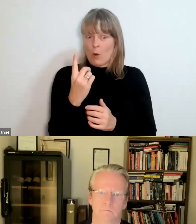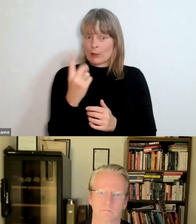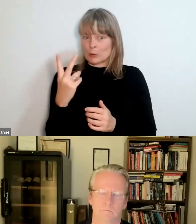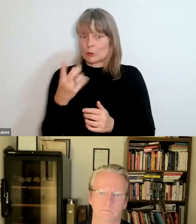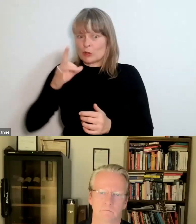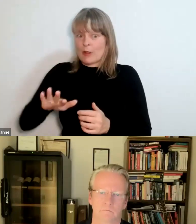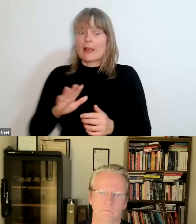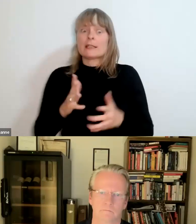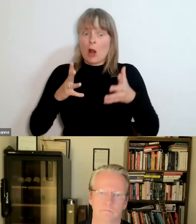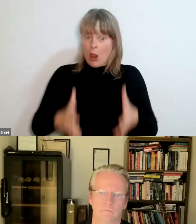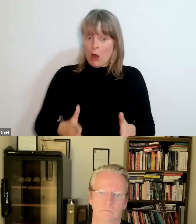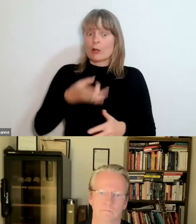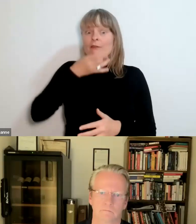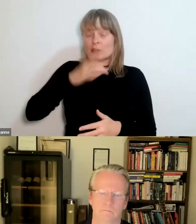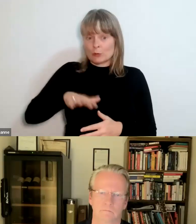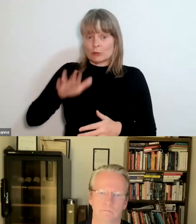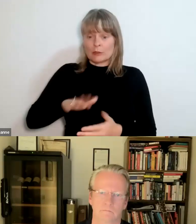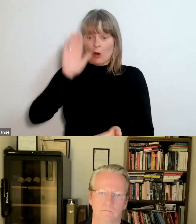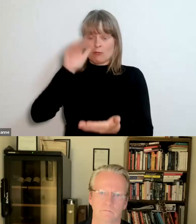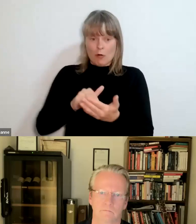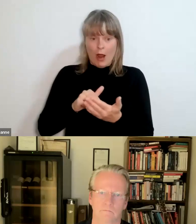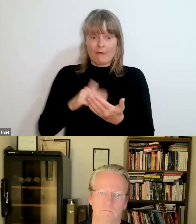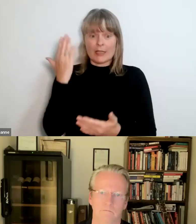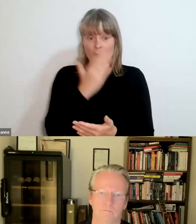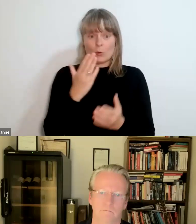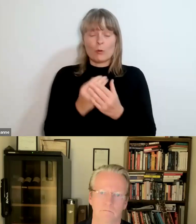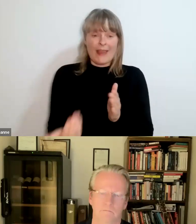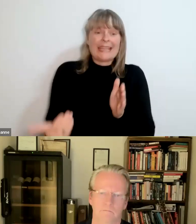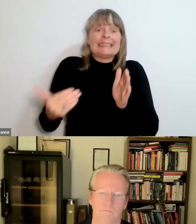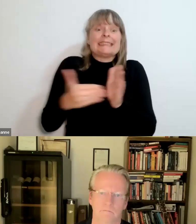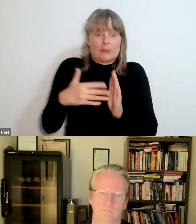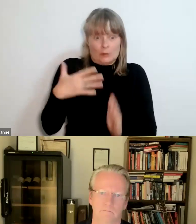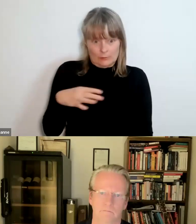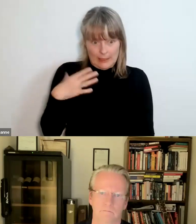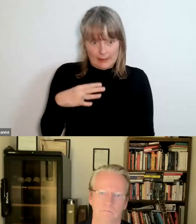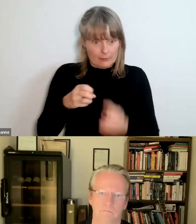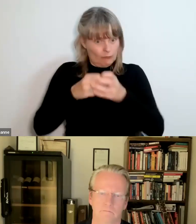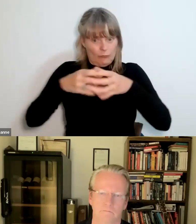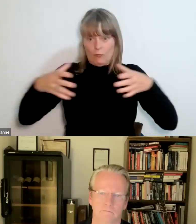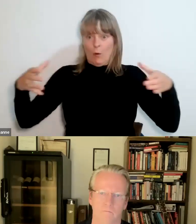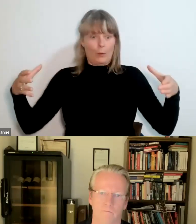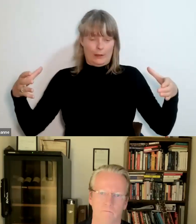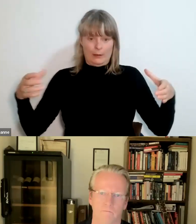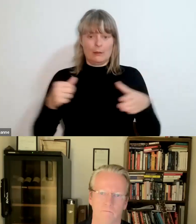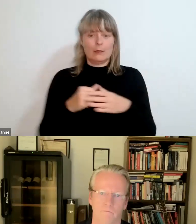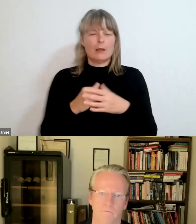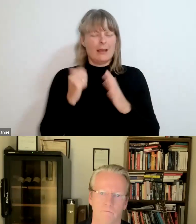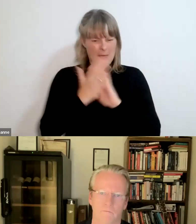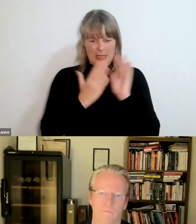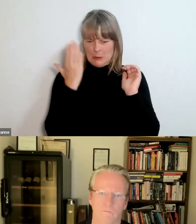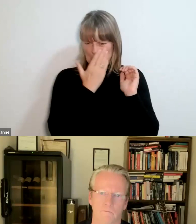well, but remember one in five children are turning up to school with some sort of emerging health or developmental need. We